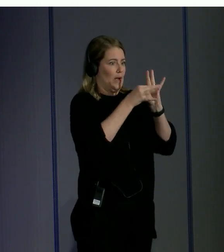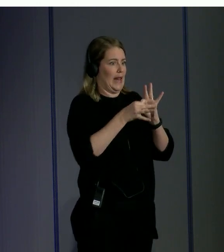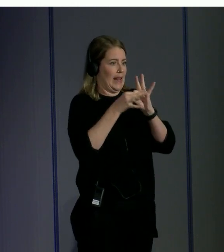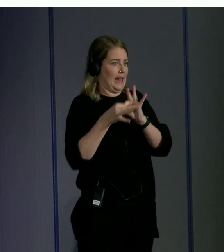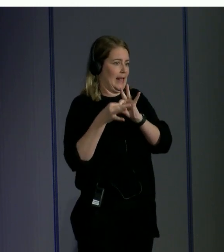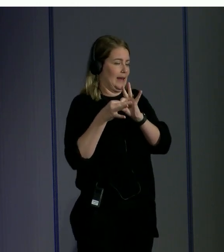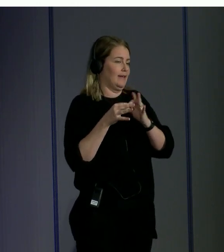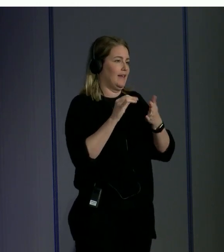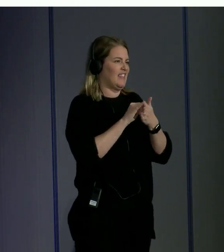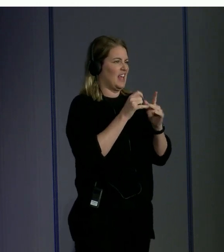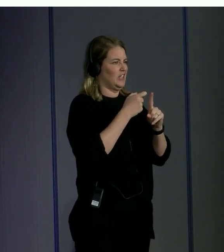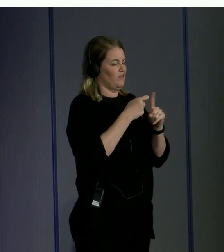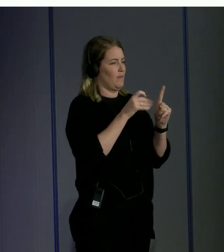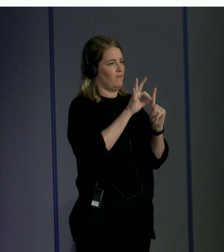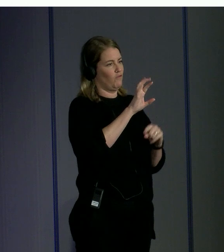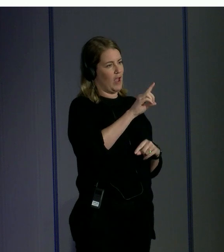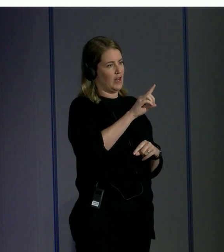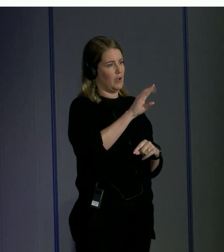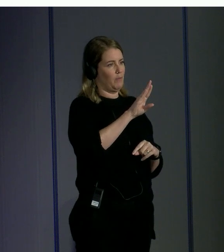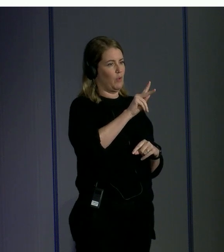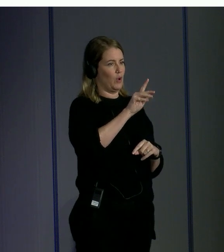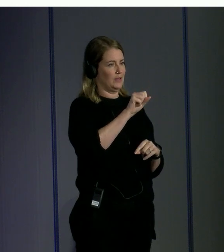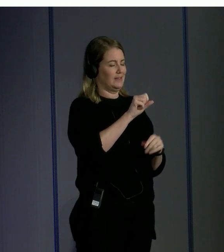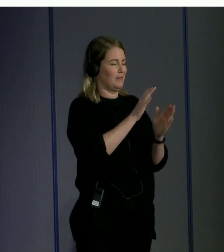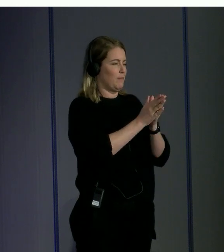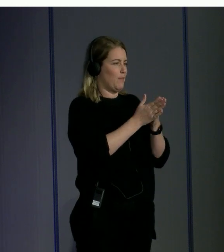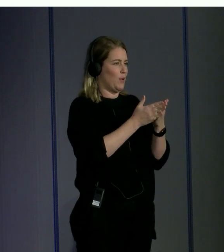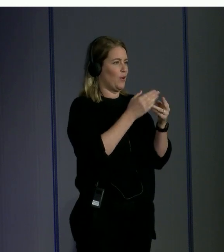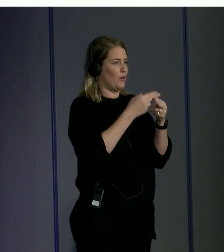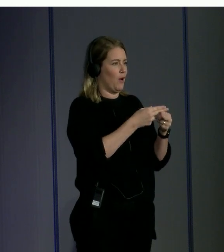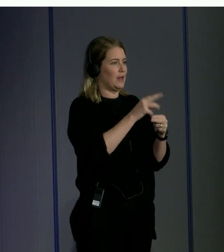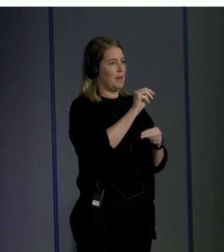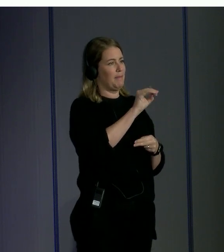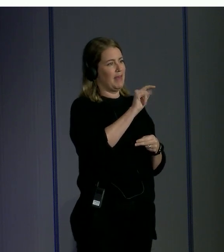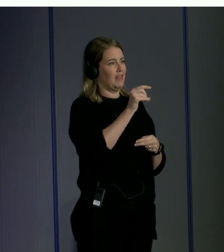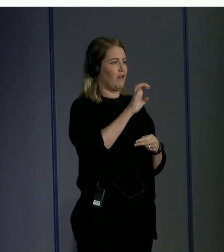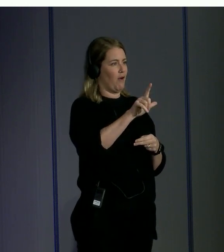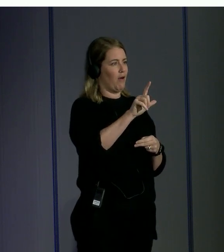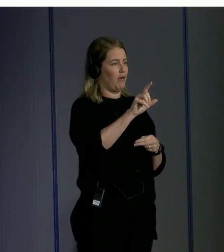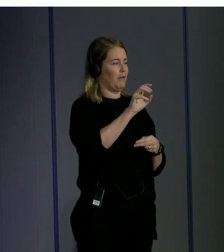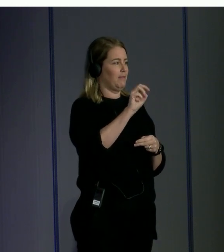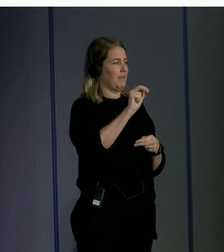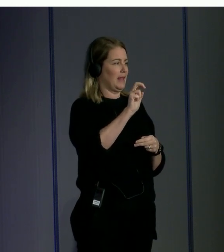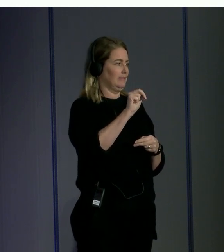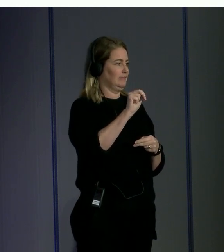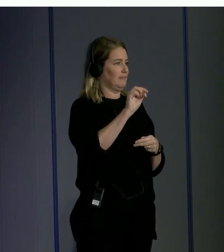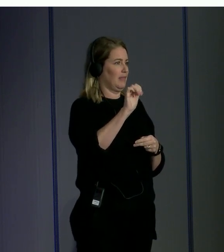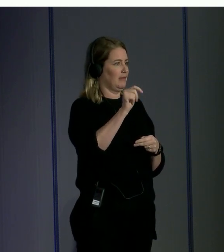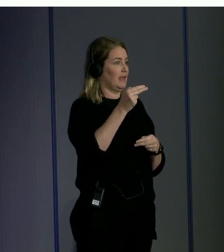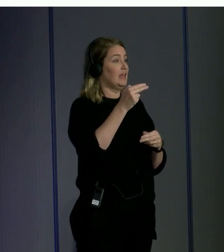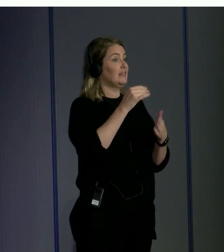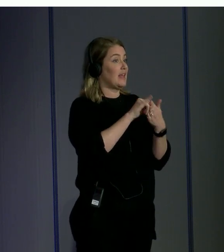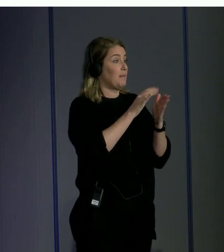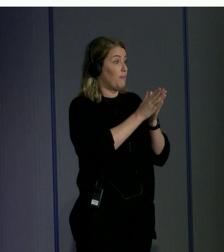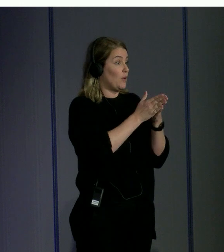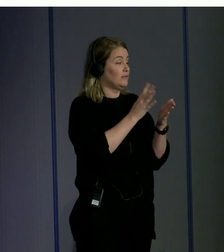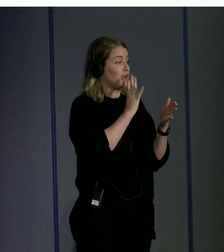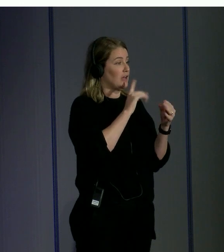It's from a man called Mythical Man Month by Fred Brooks, and he explores the relationship